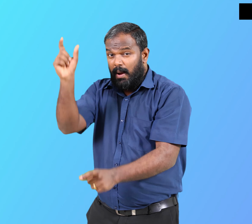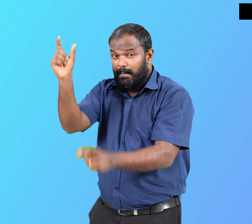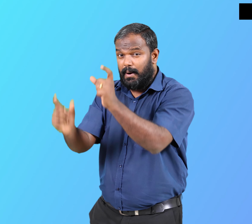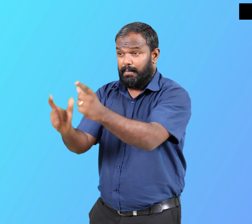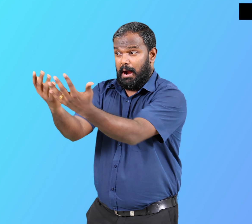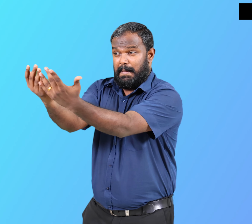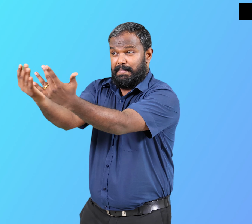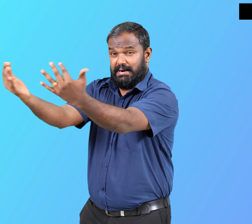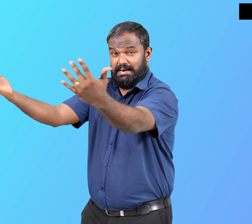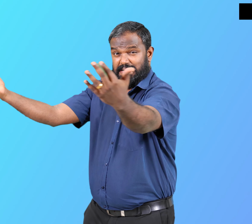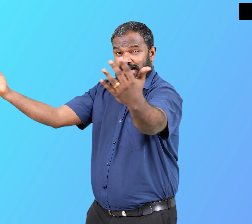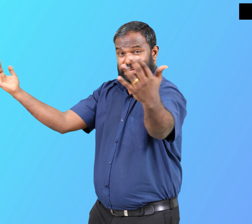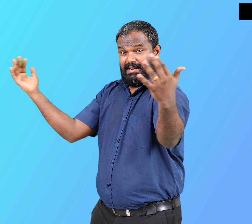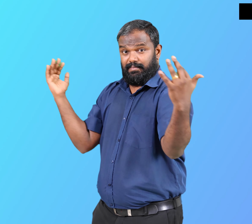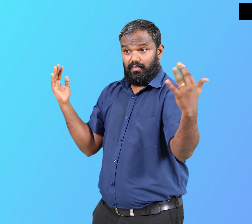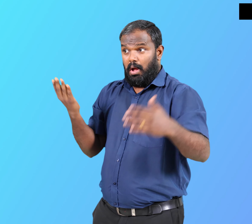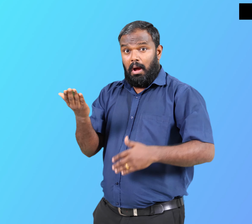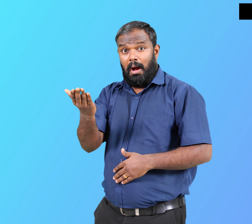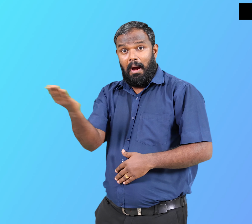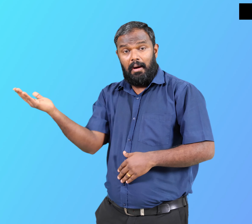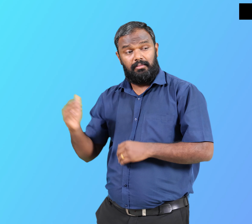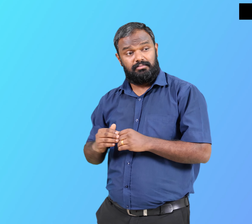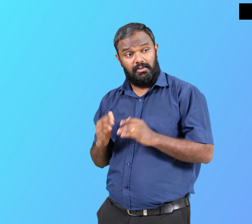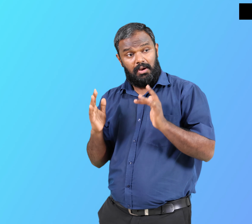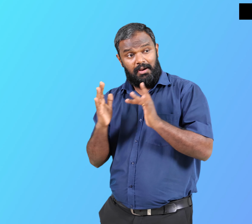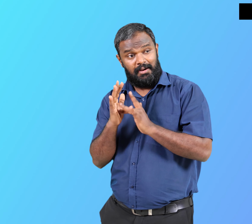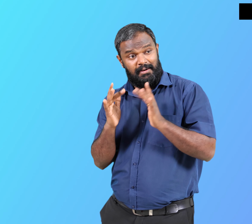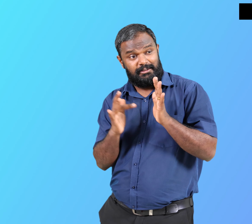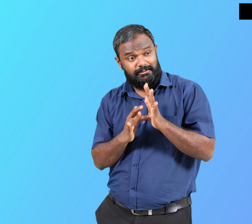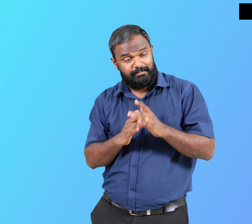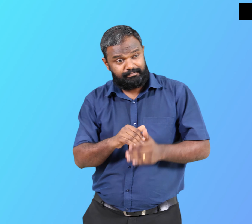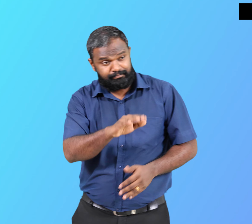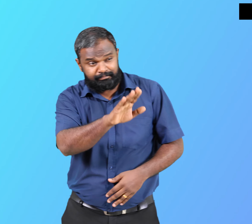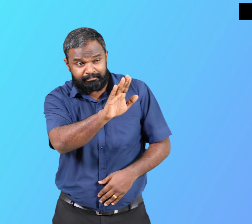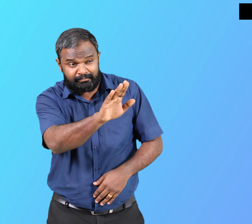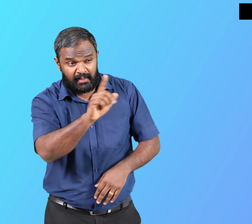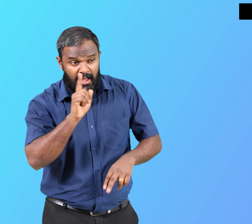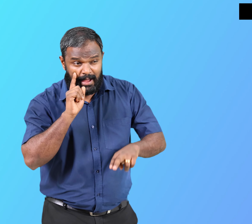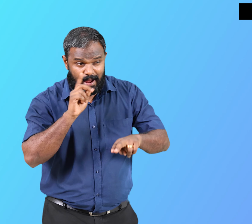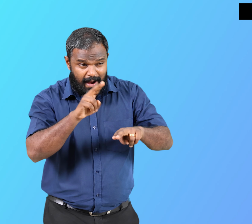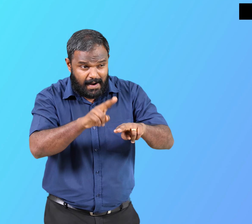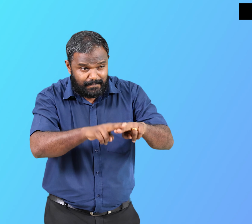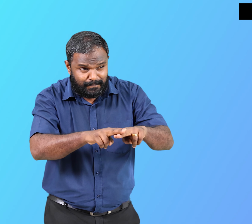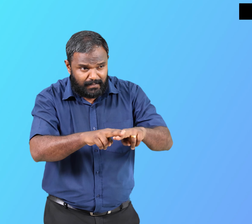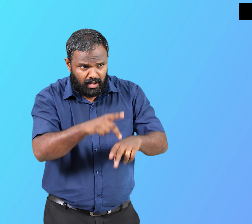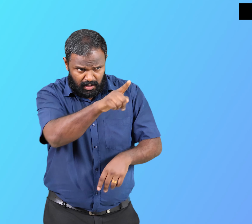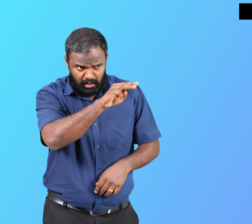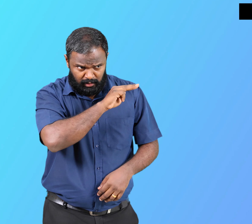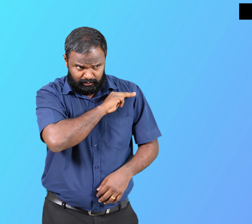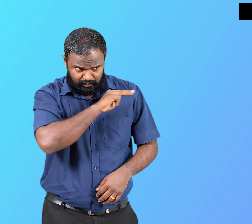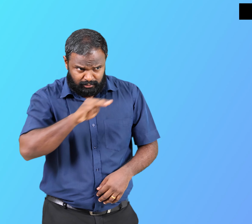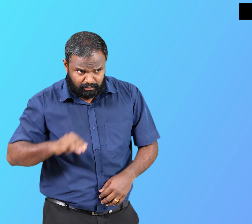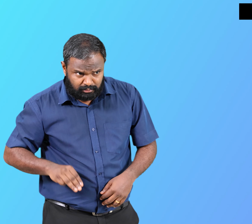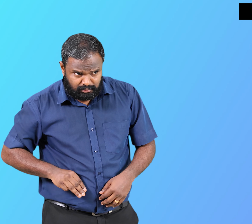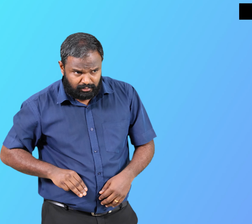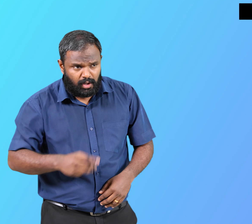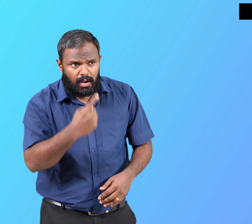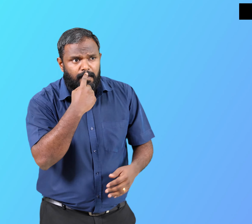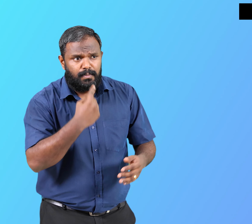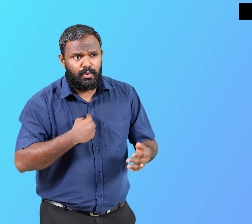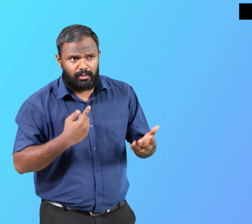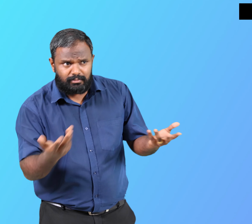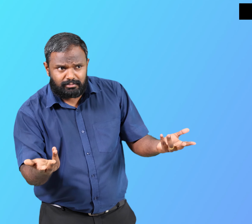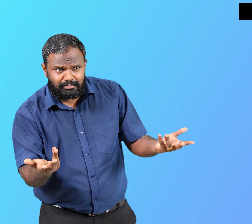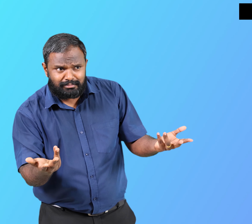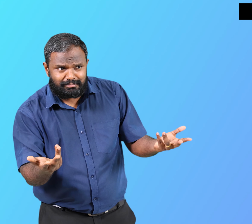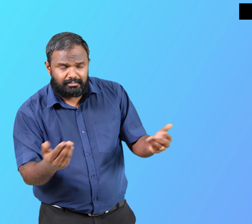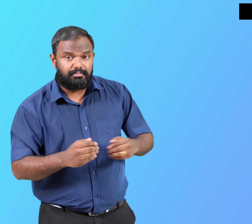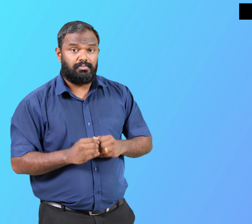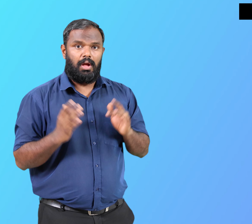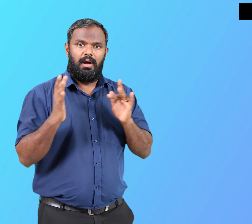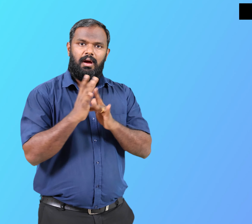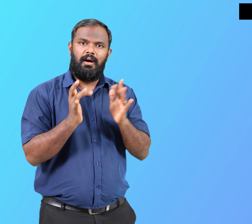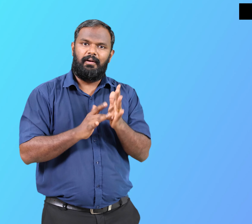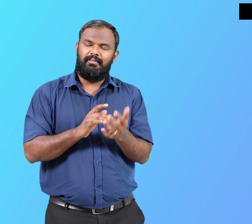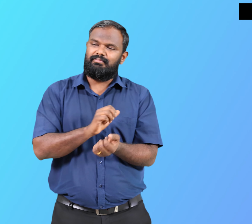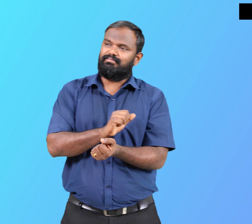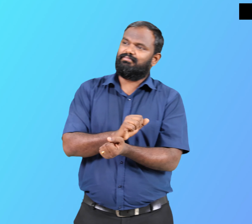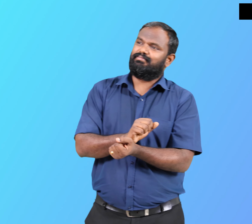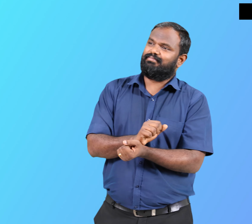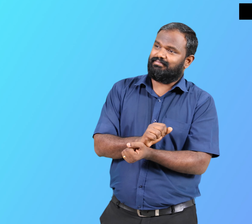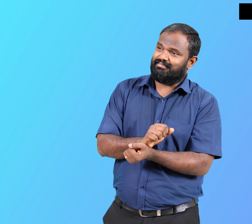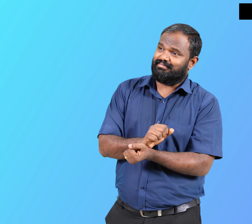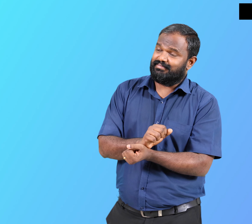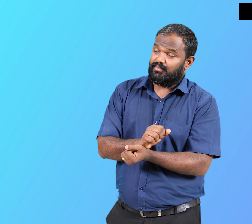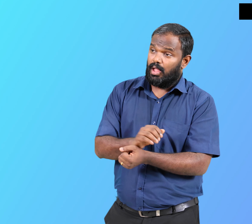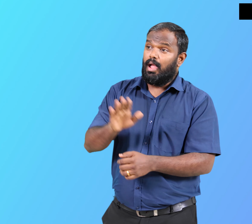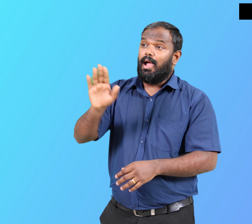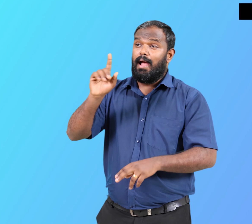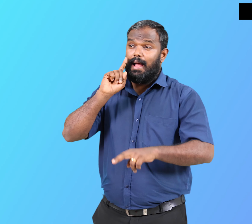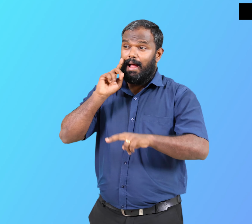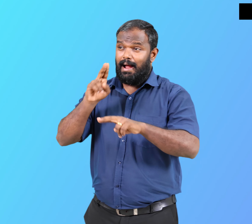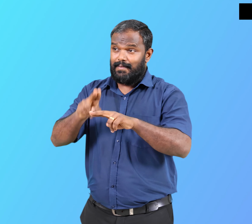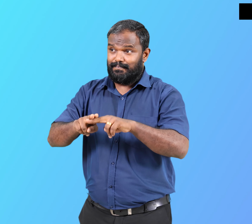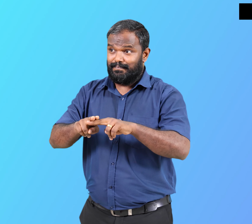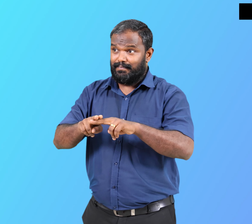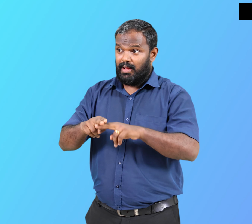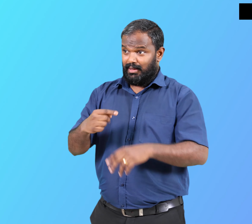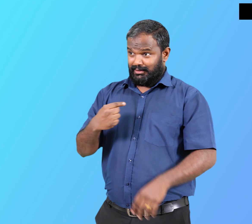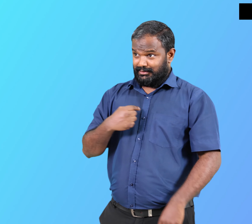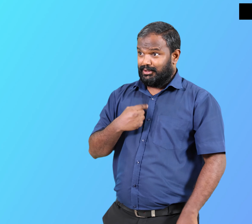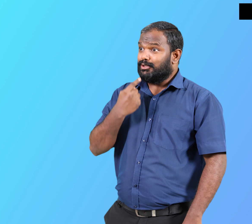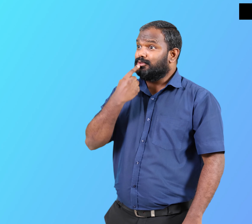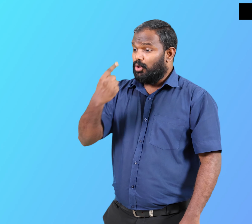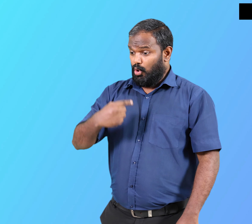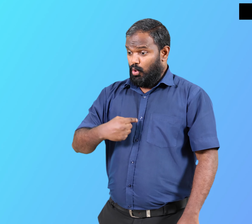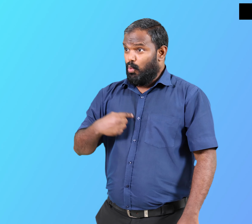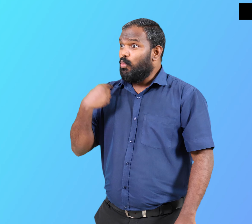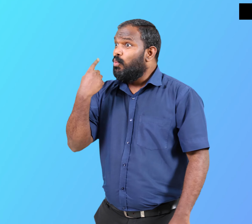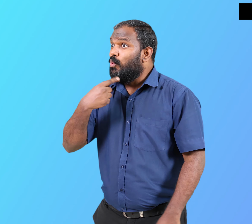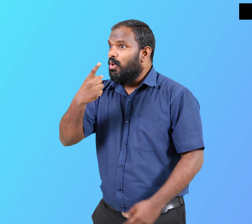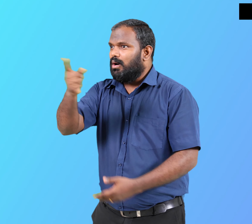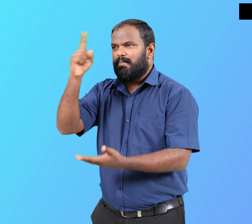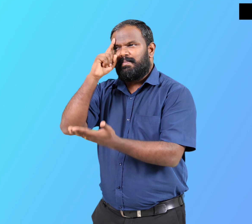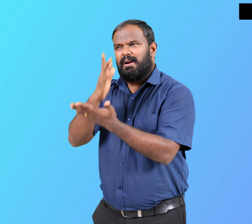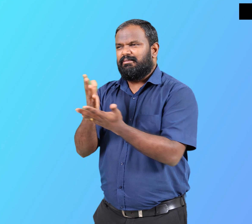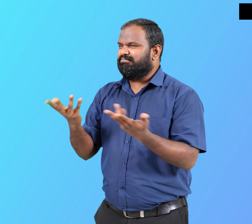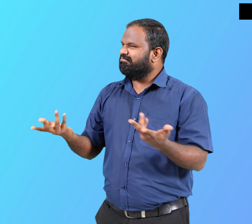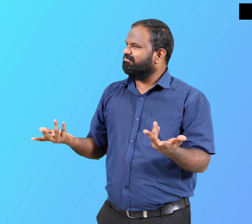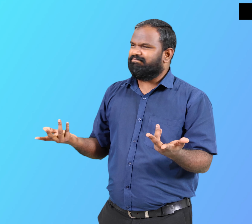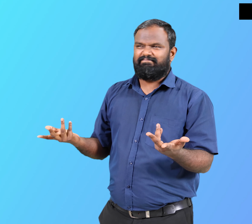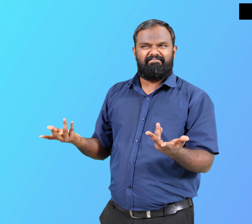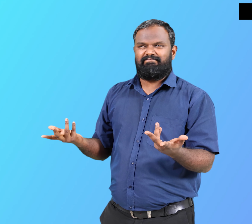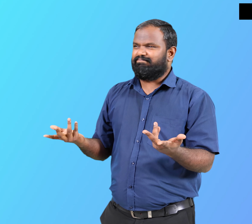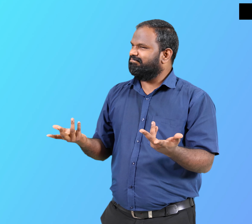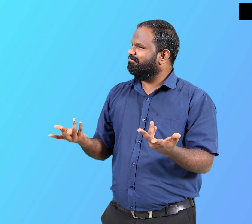They said, “If you are the Messiah, tell us.” Jesus said to them, “If I tell you who I am, you will not believe me.